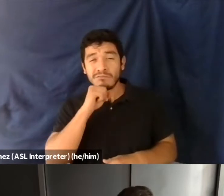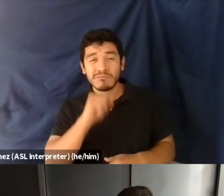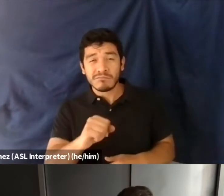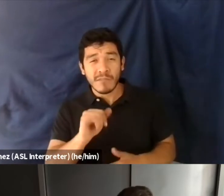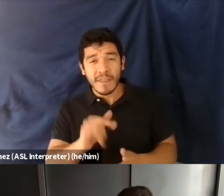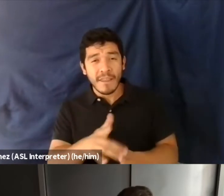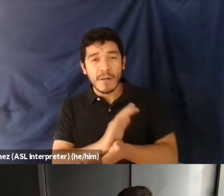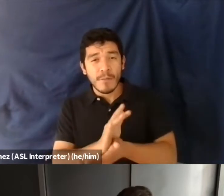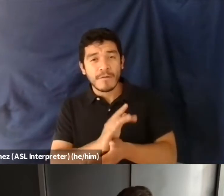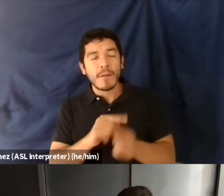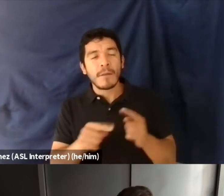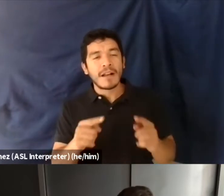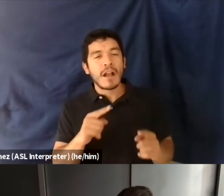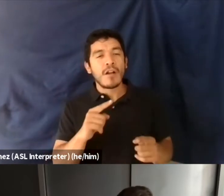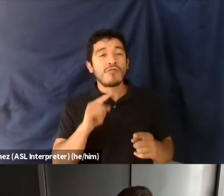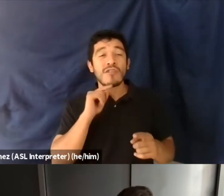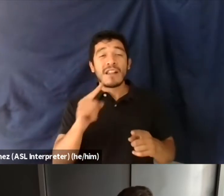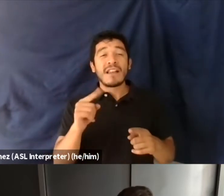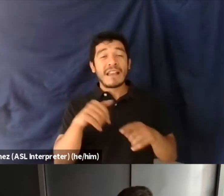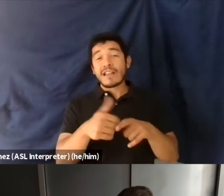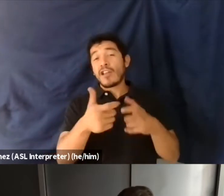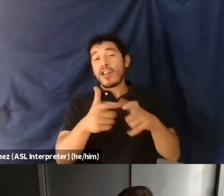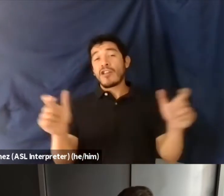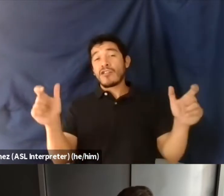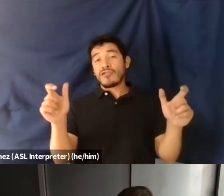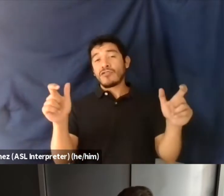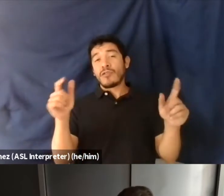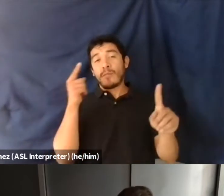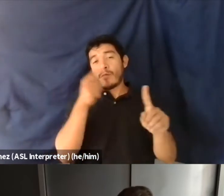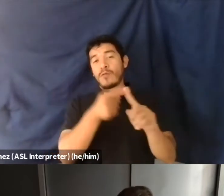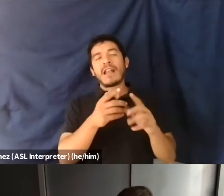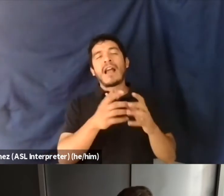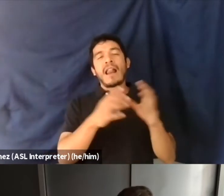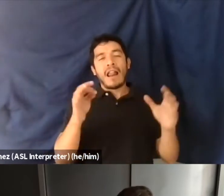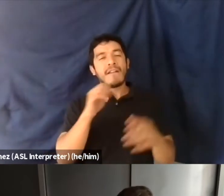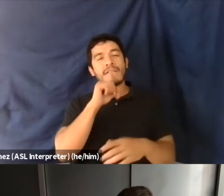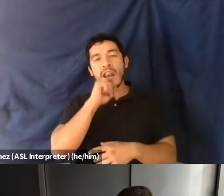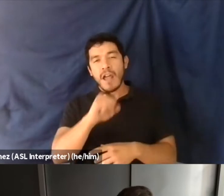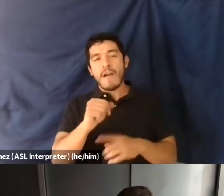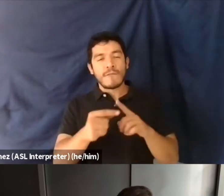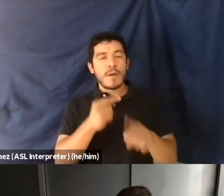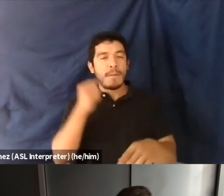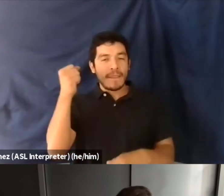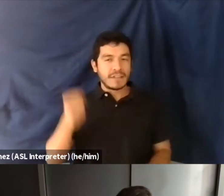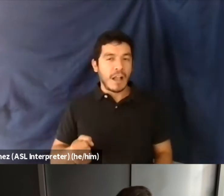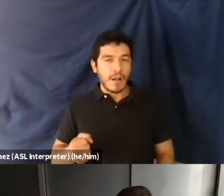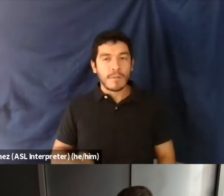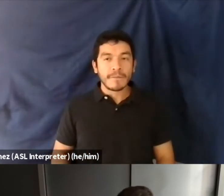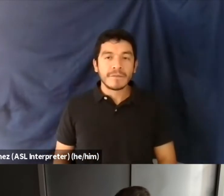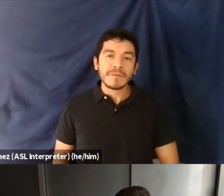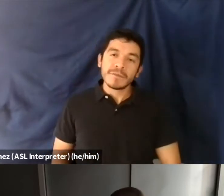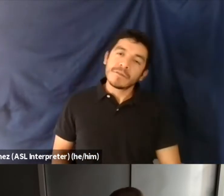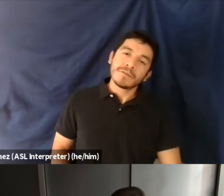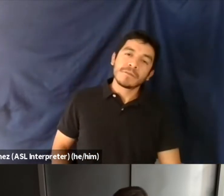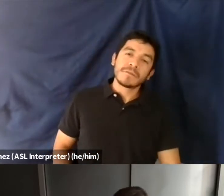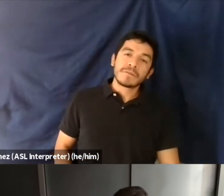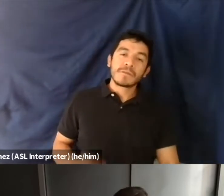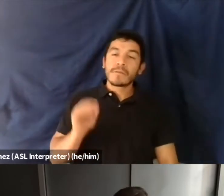there's a lot of love in the room when it comes to a Southern audience. And I think that the truth is the place as a model and,